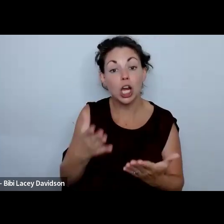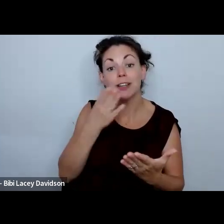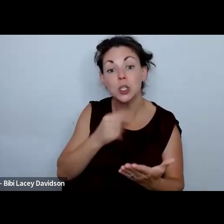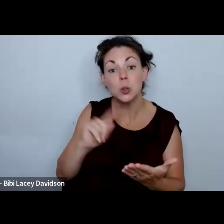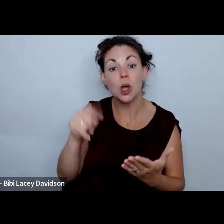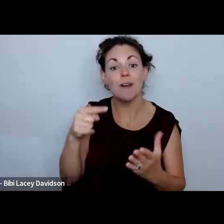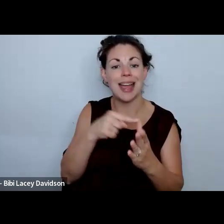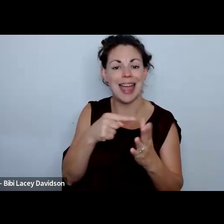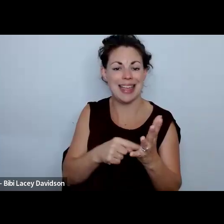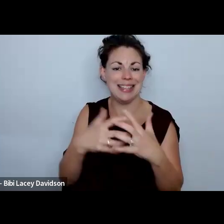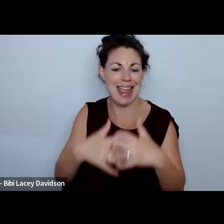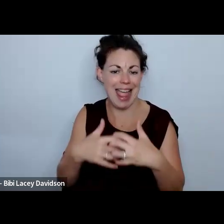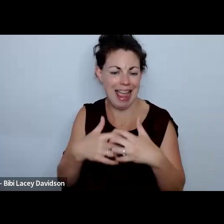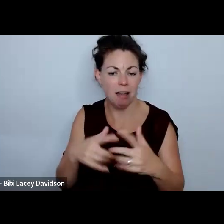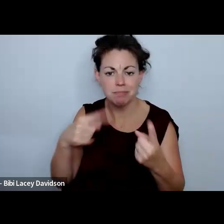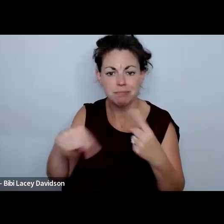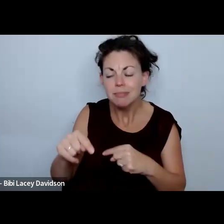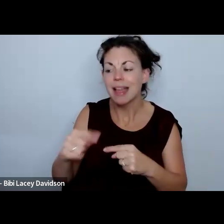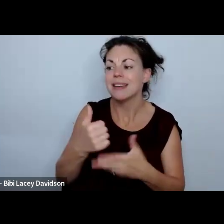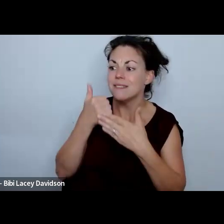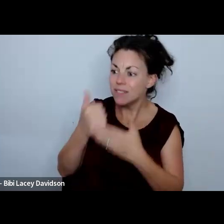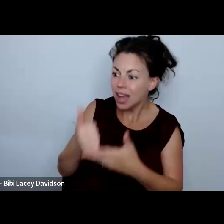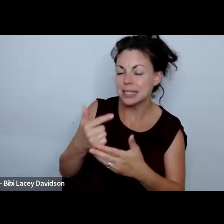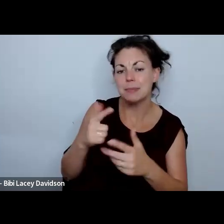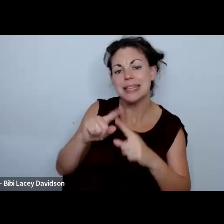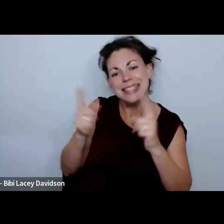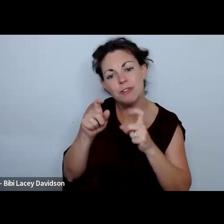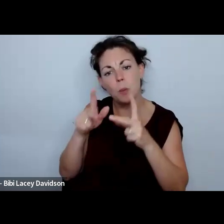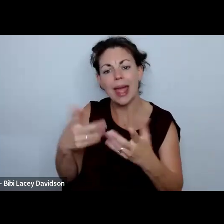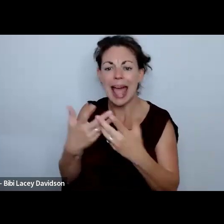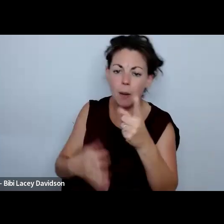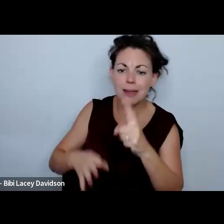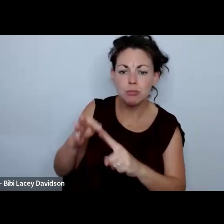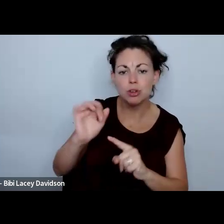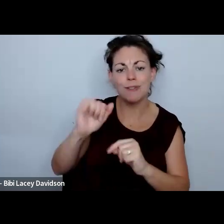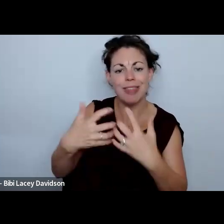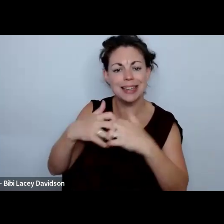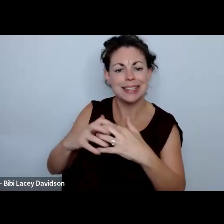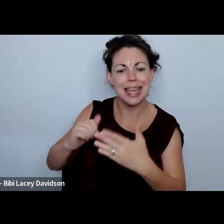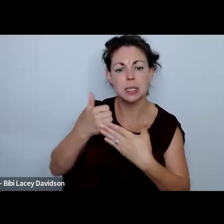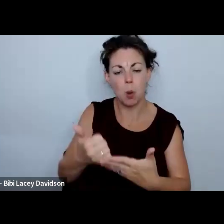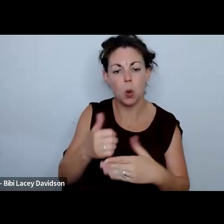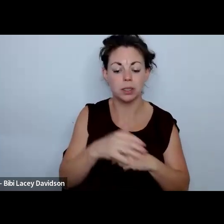the latest developments in A-tech, helping care providers and the wider world stay informed